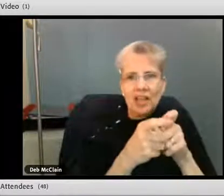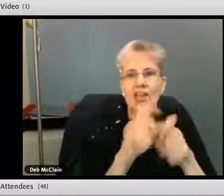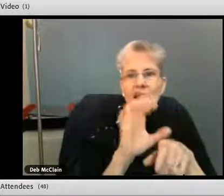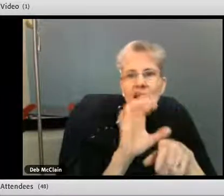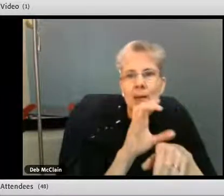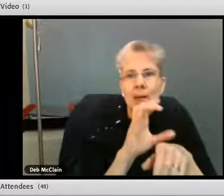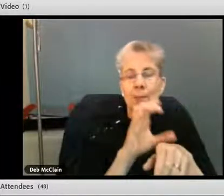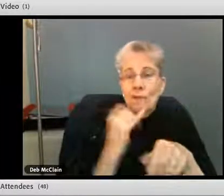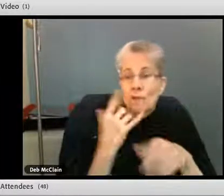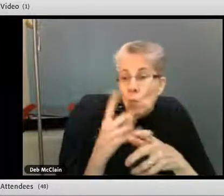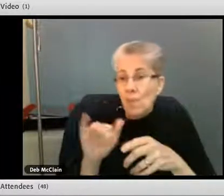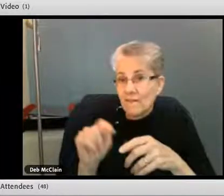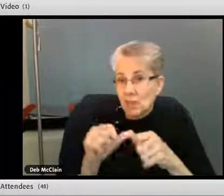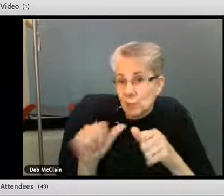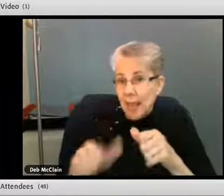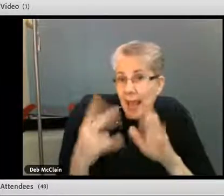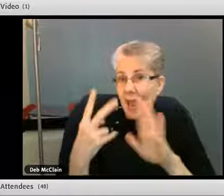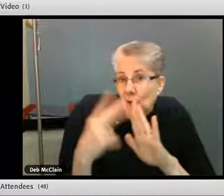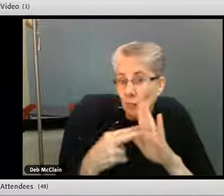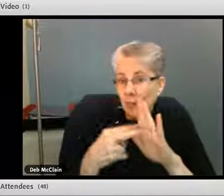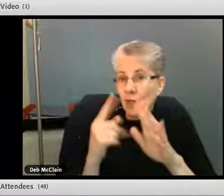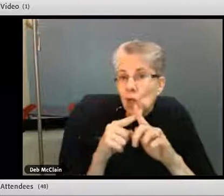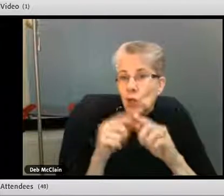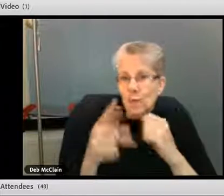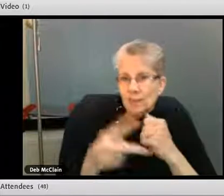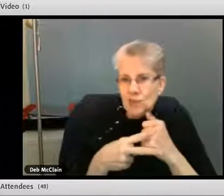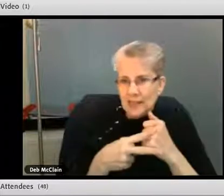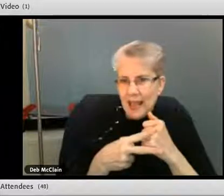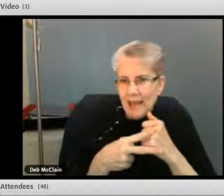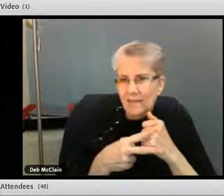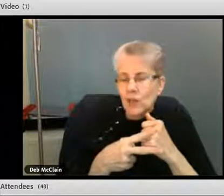you need to save it, your document as a jpeg, png,